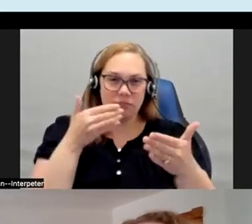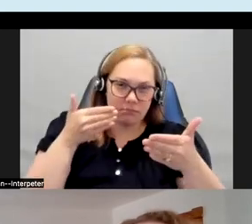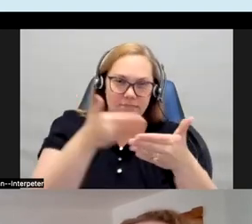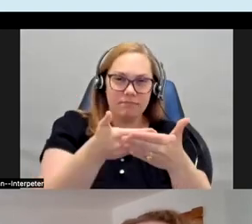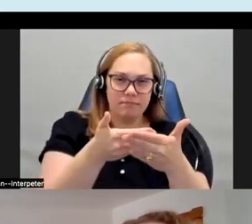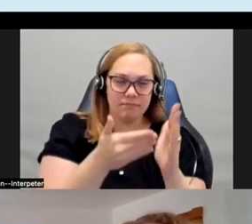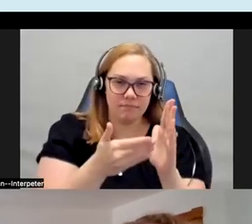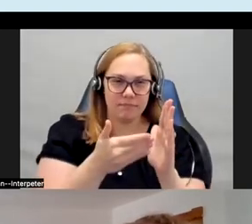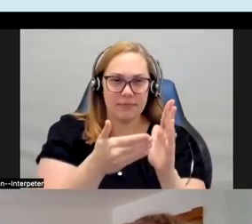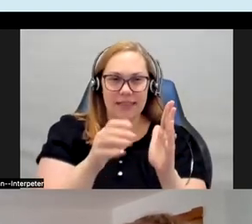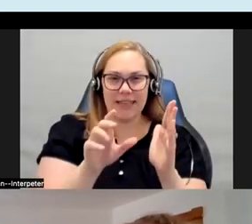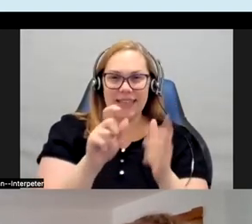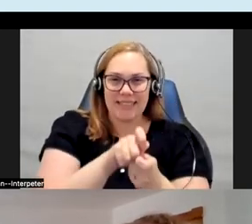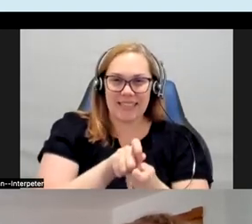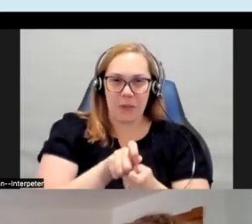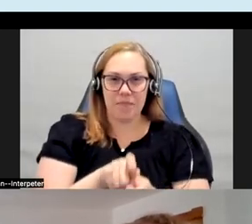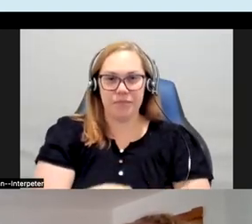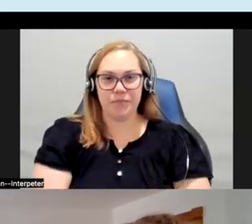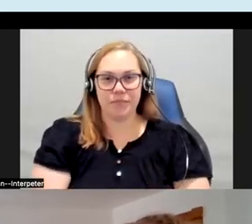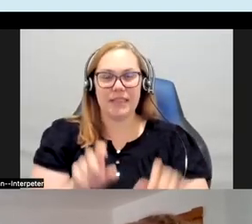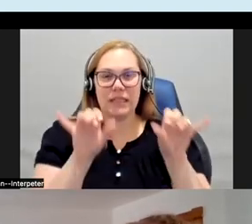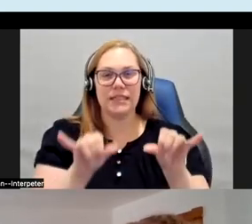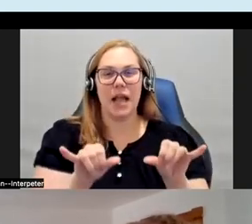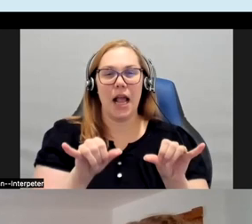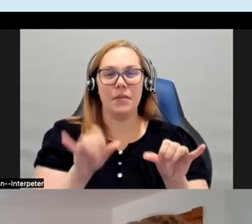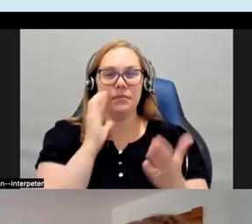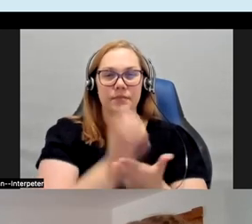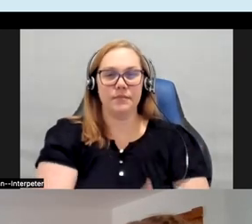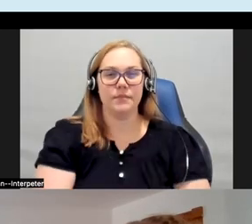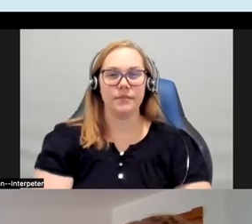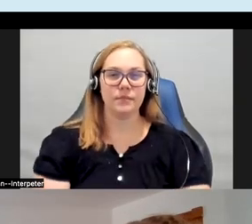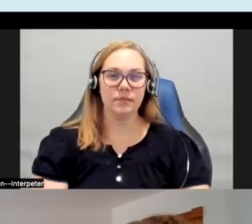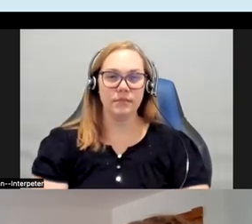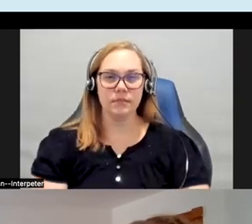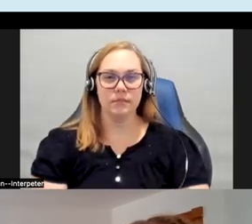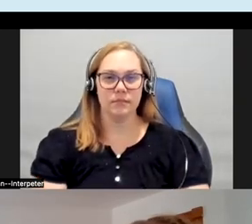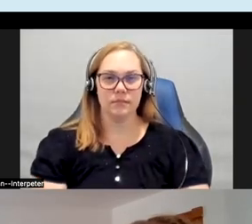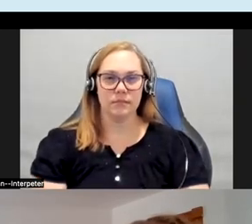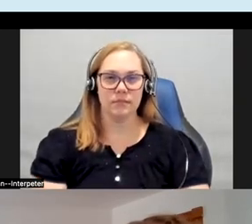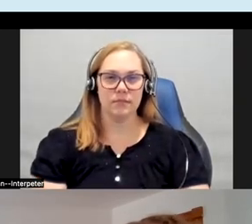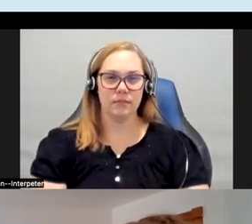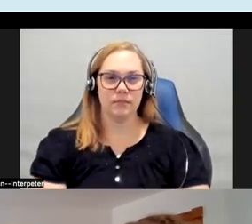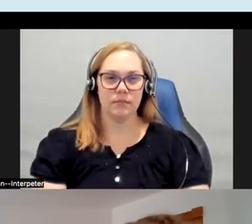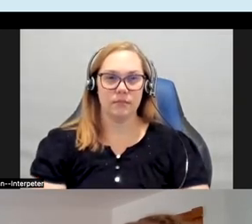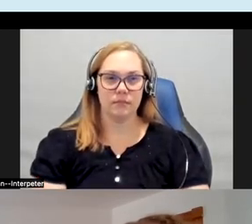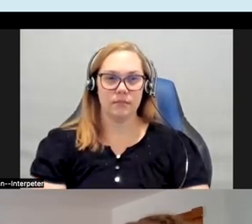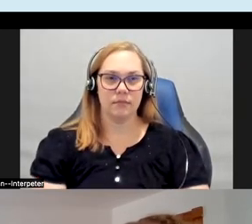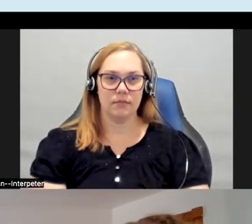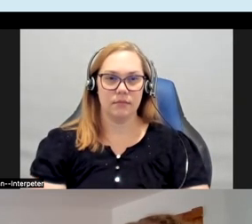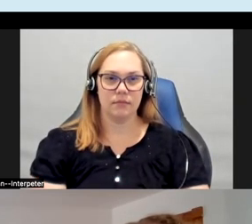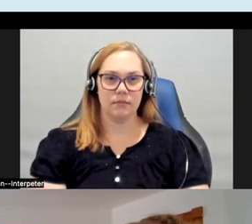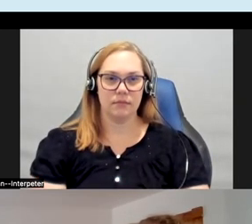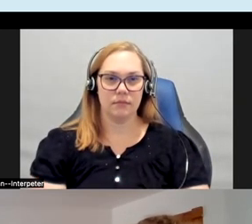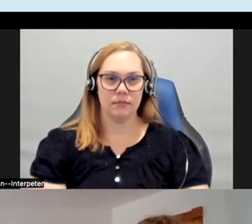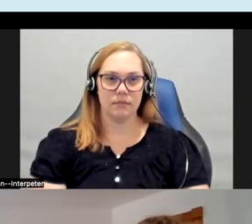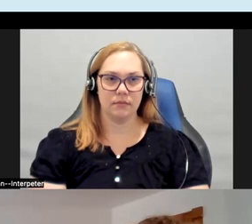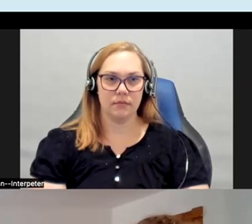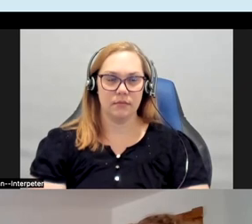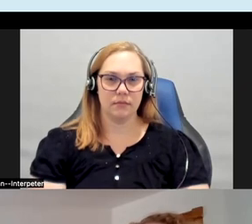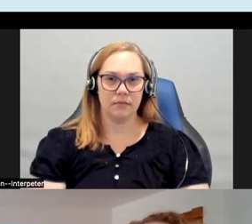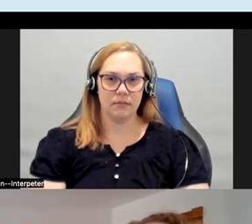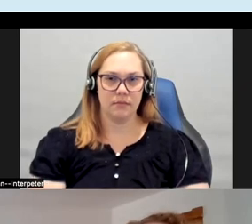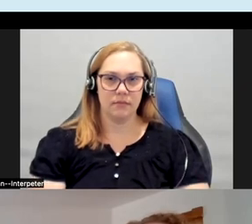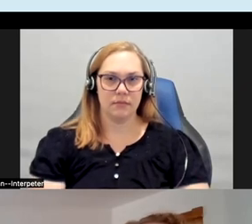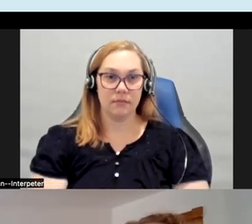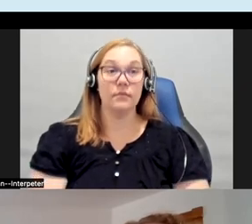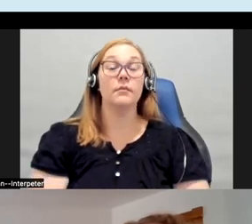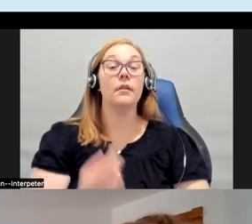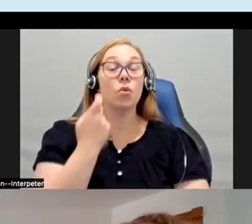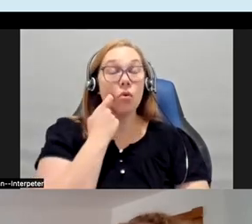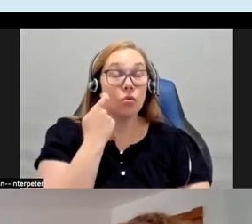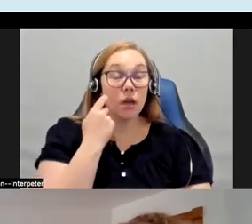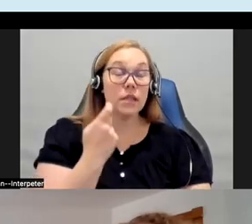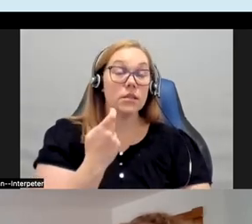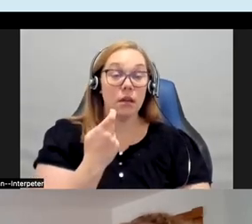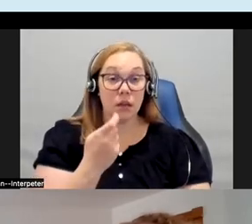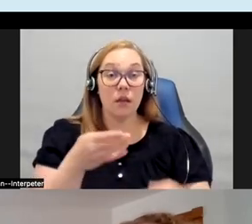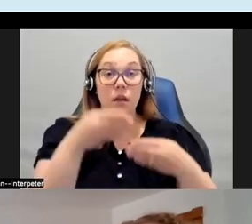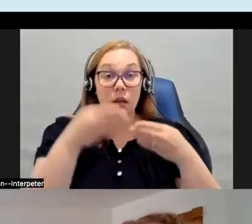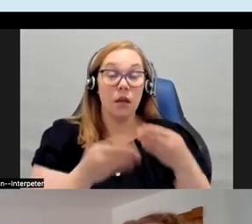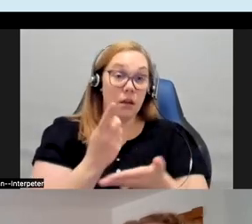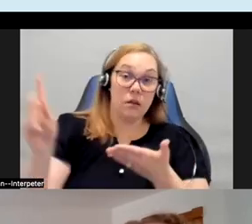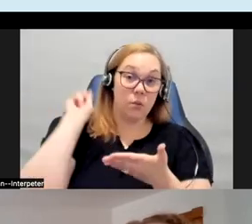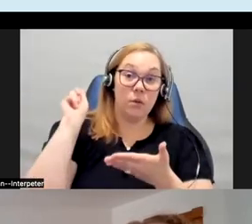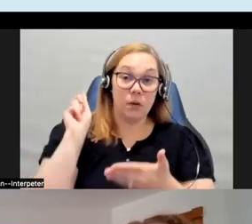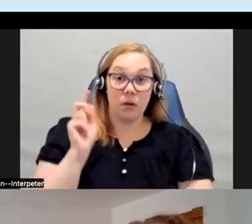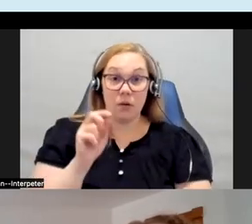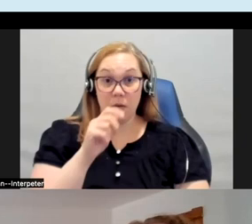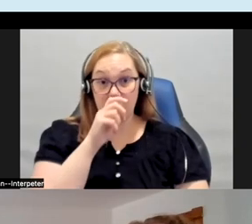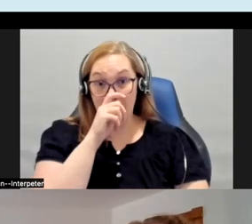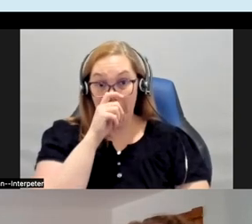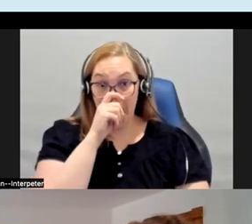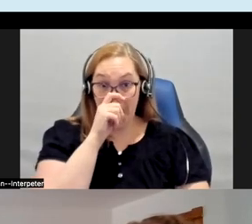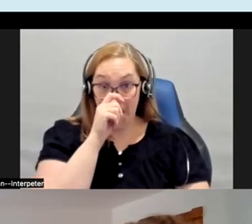well and this is the most recent one that I just completed did about a week ago and um